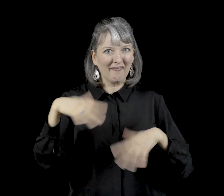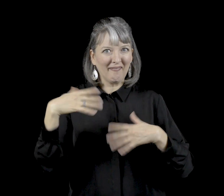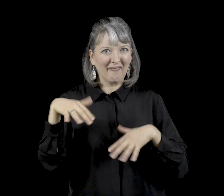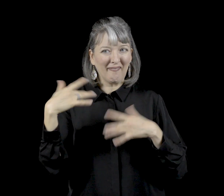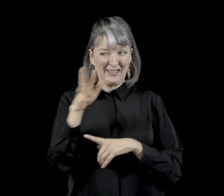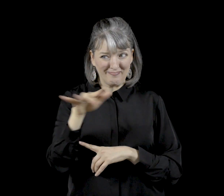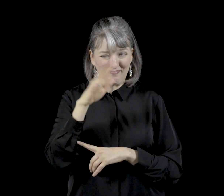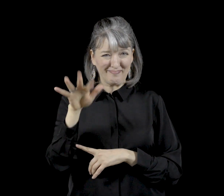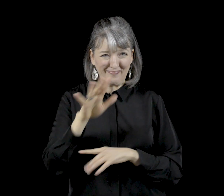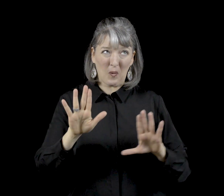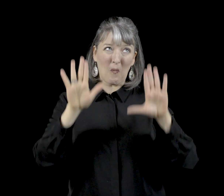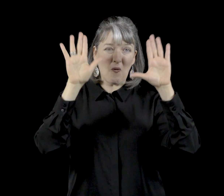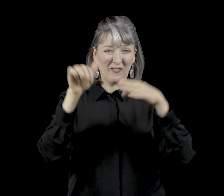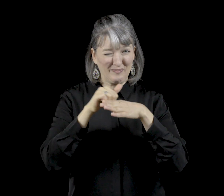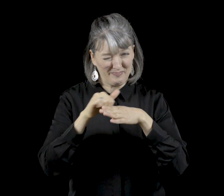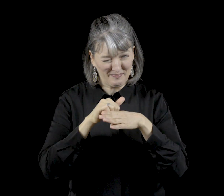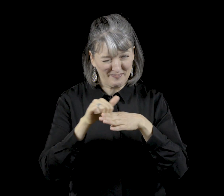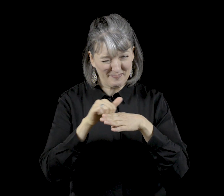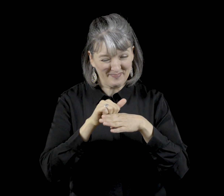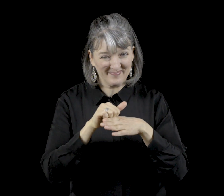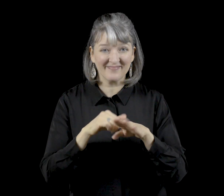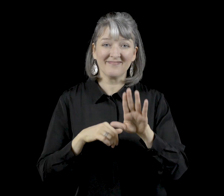These are clearly a wonderful way to practice fingerspelling!